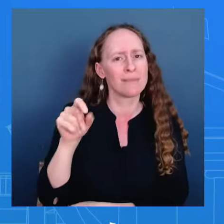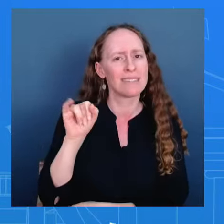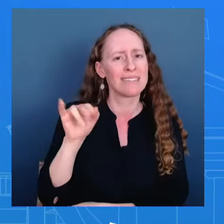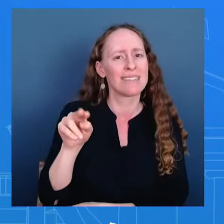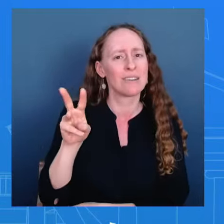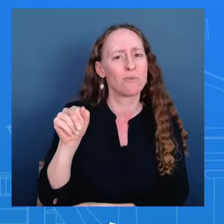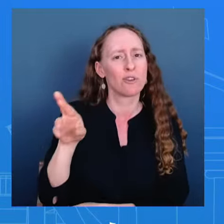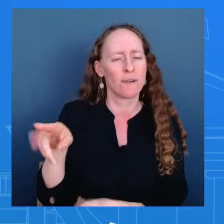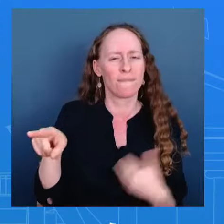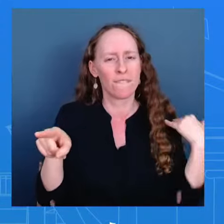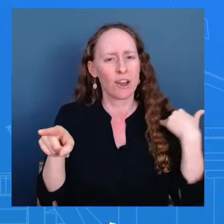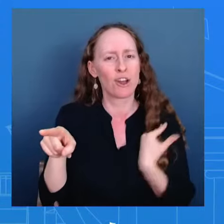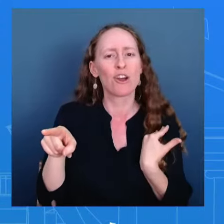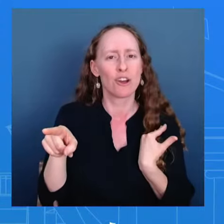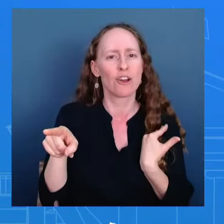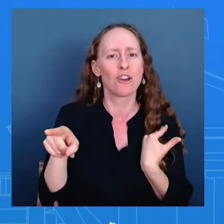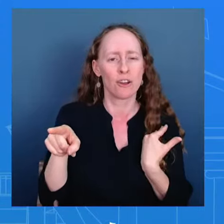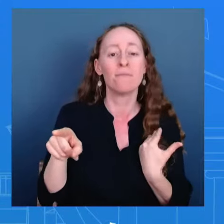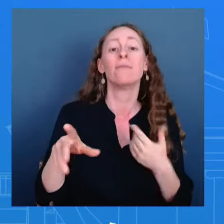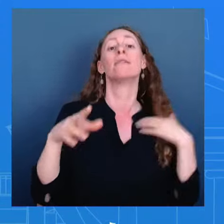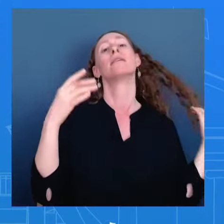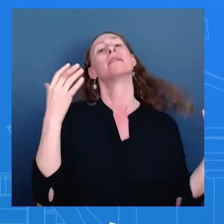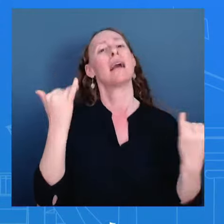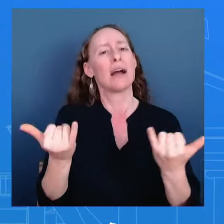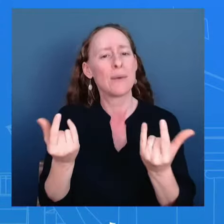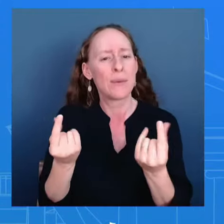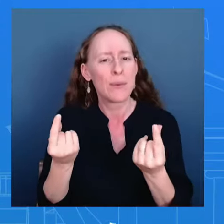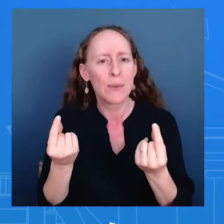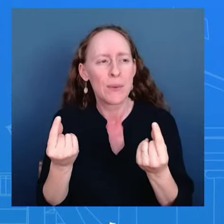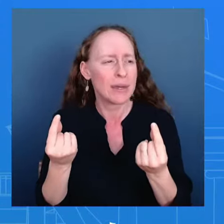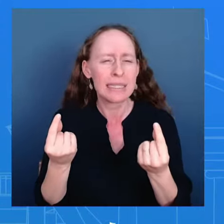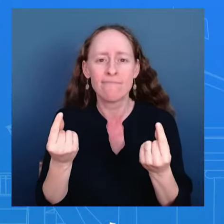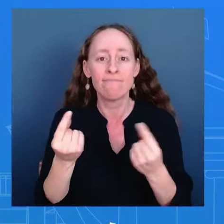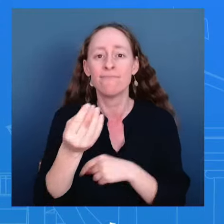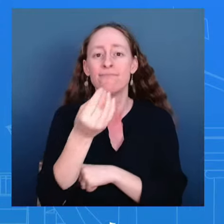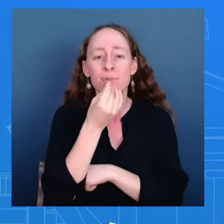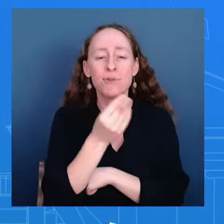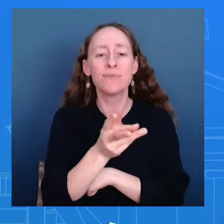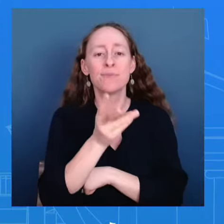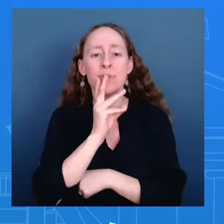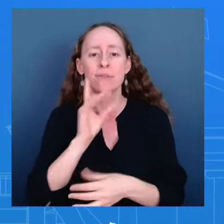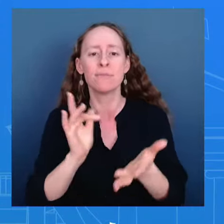to try to get a hostage deal in place, to try to find a way to end the conflict.